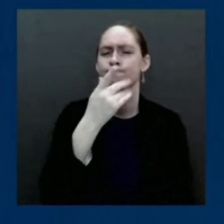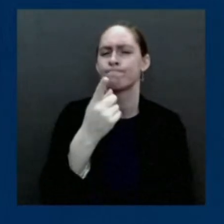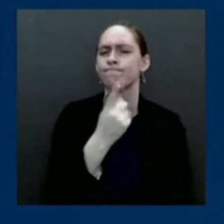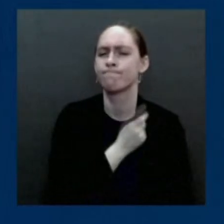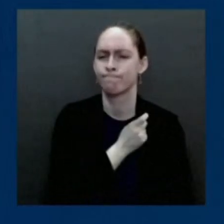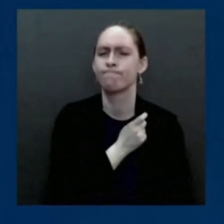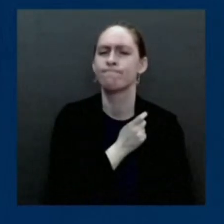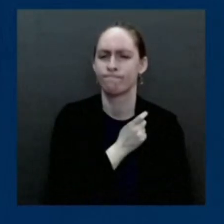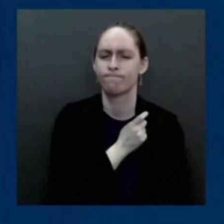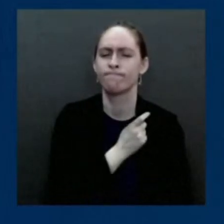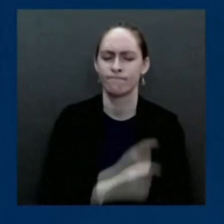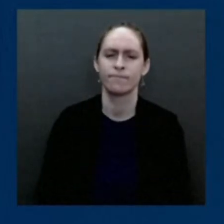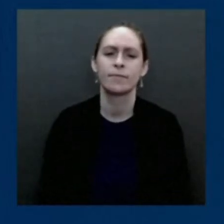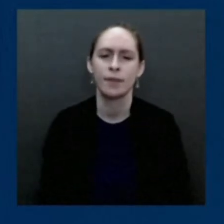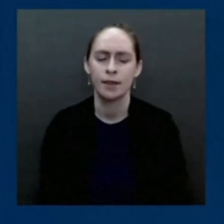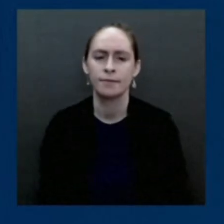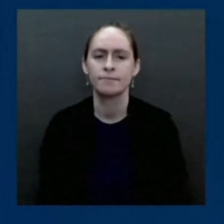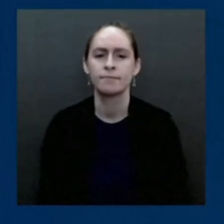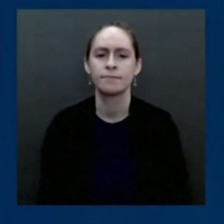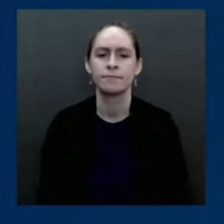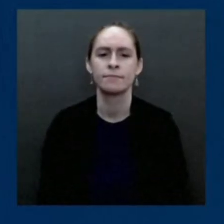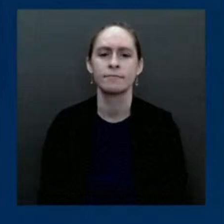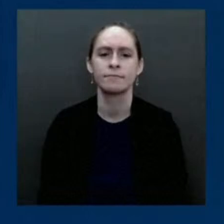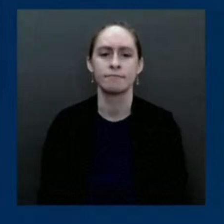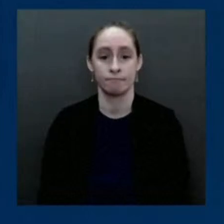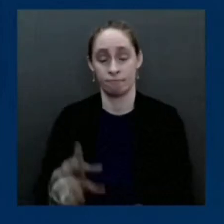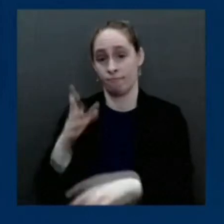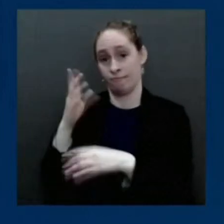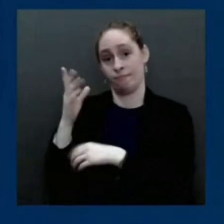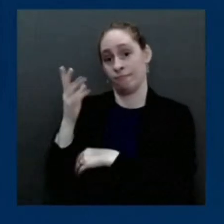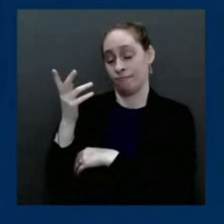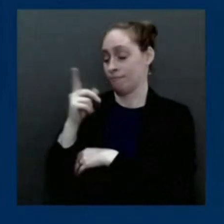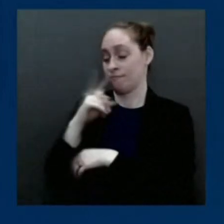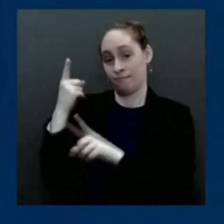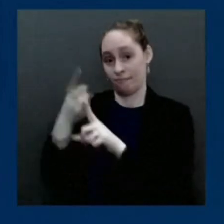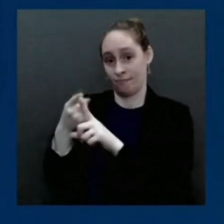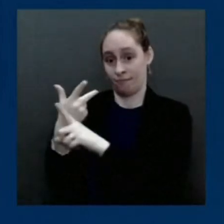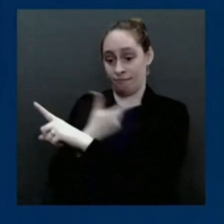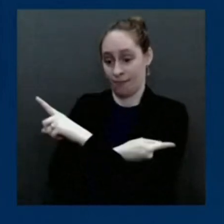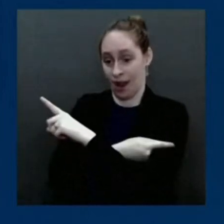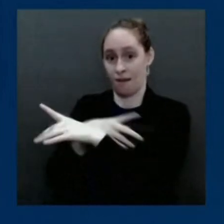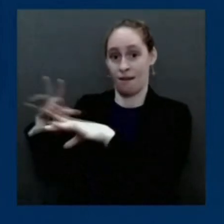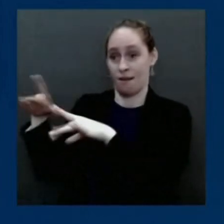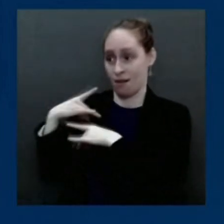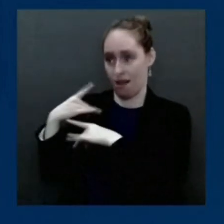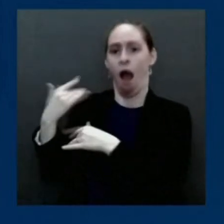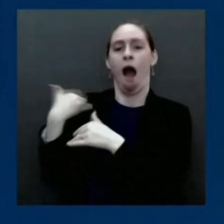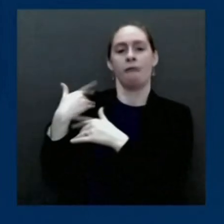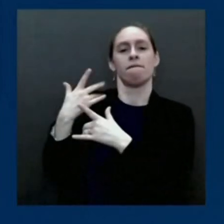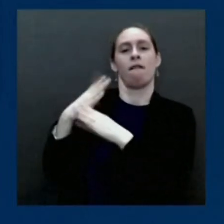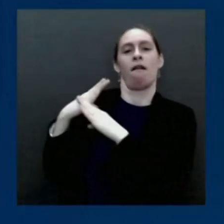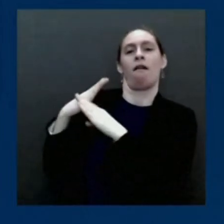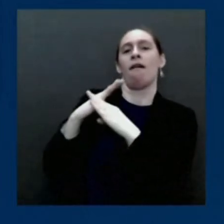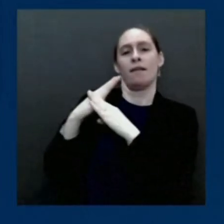AND BOOSTING IS GOING TO PREVENT YOU FROM GETTING THE VARIOUS TO BEGIN WITH BUT IF